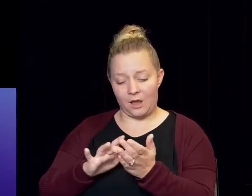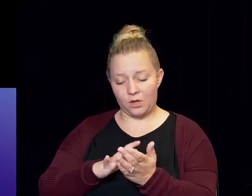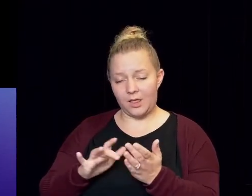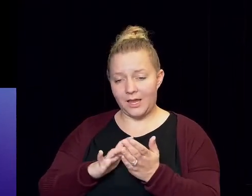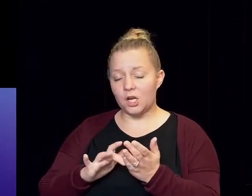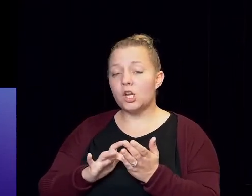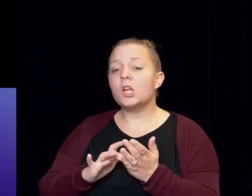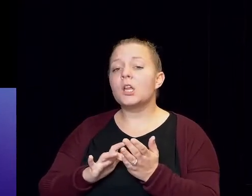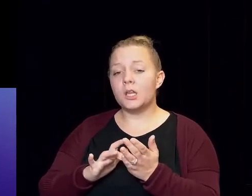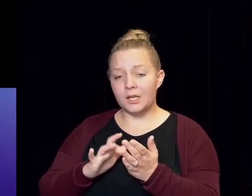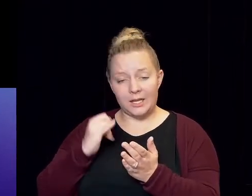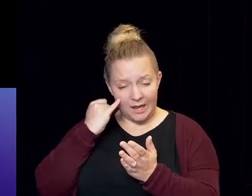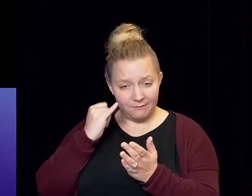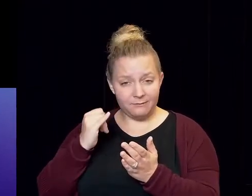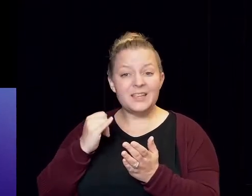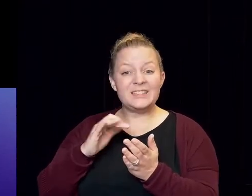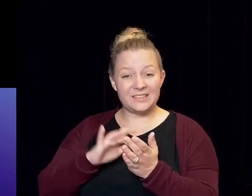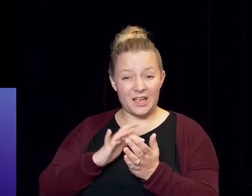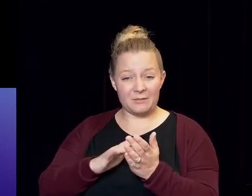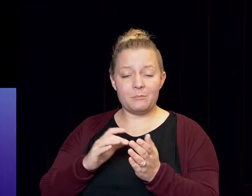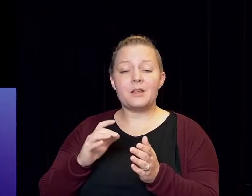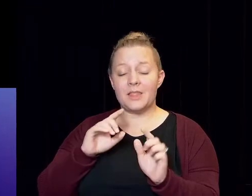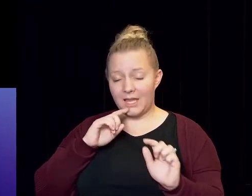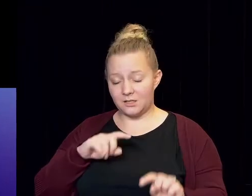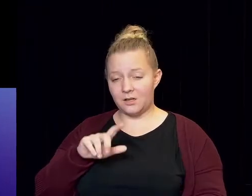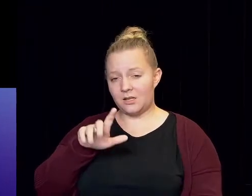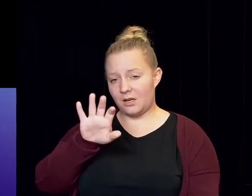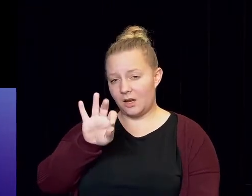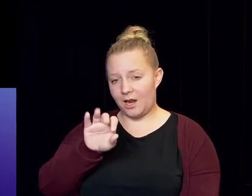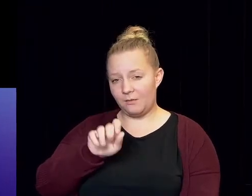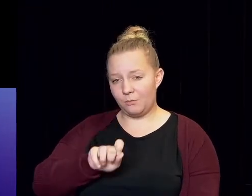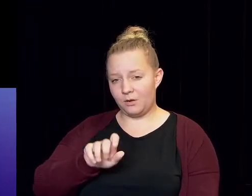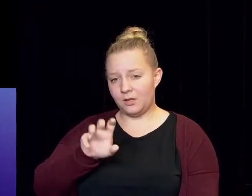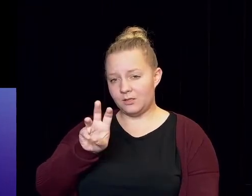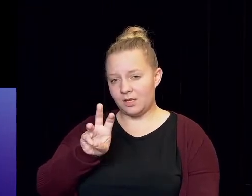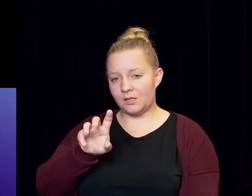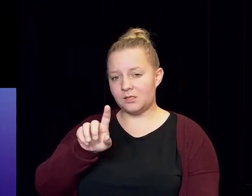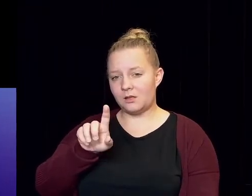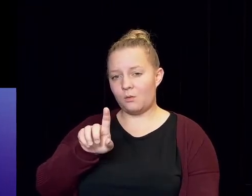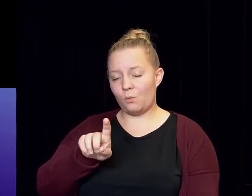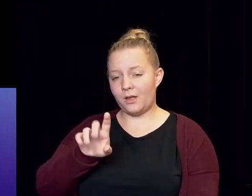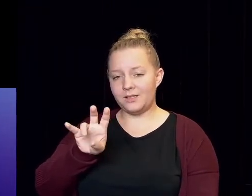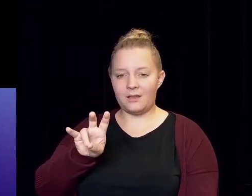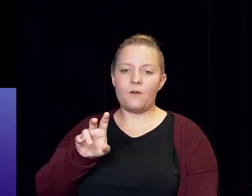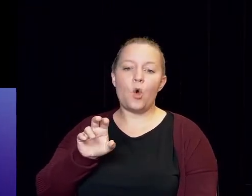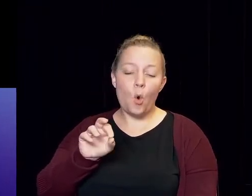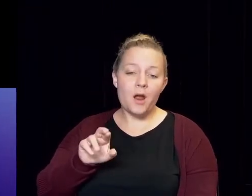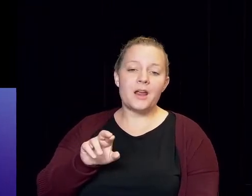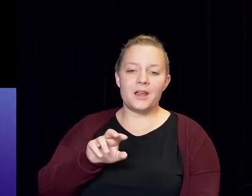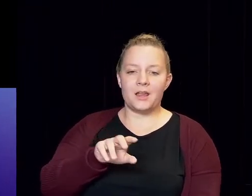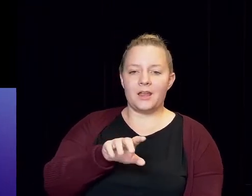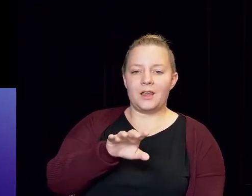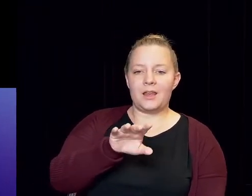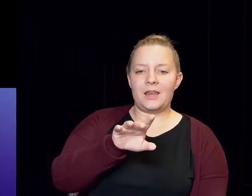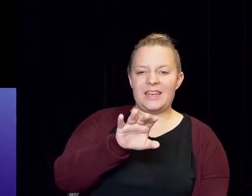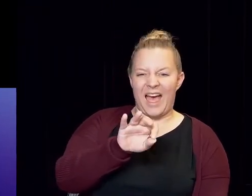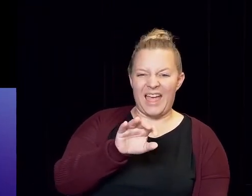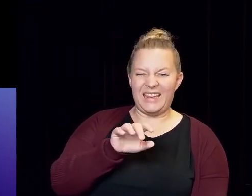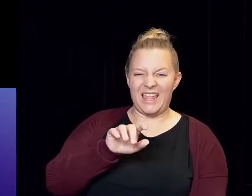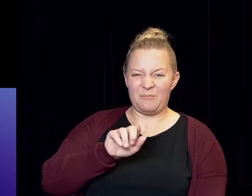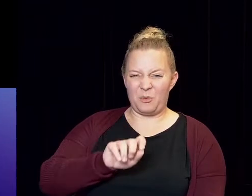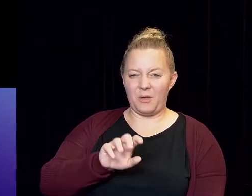And if you type that in, you get 9.617 or 9 and 617/1000. There's no need to round it. It did